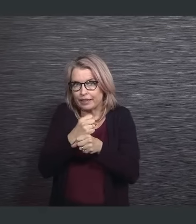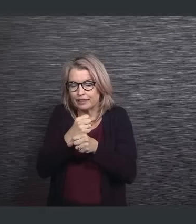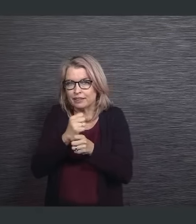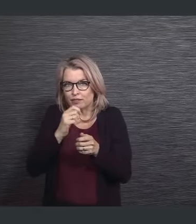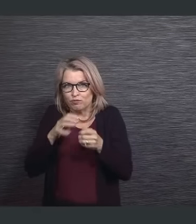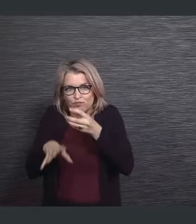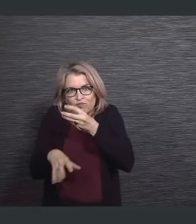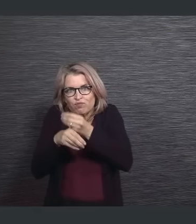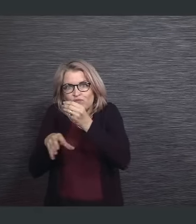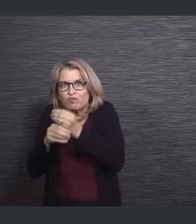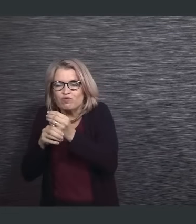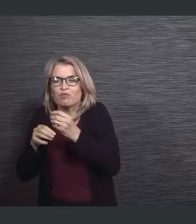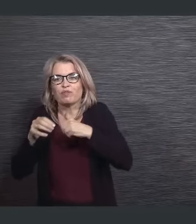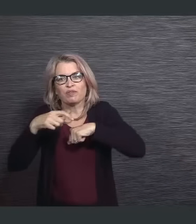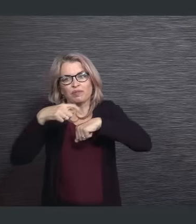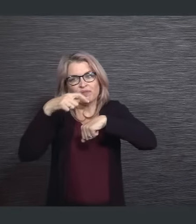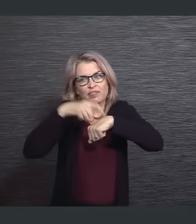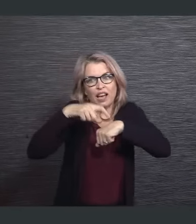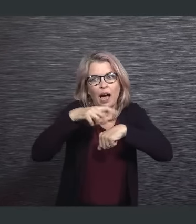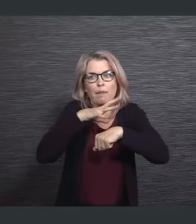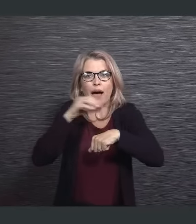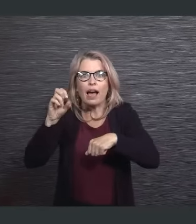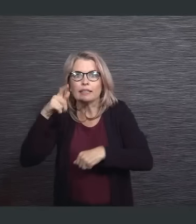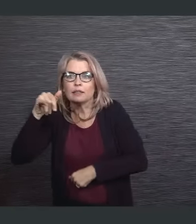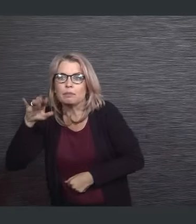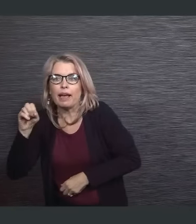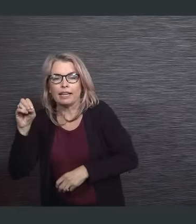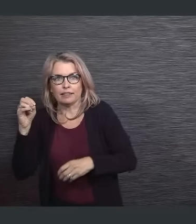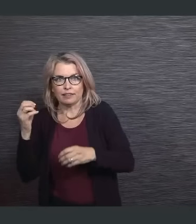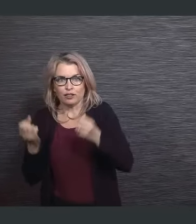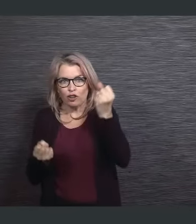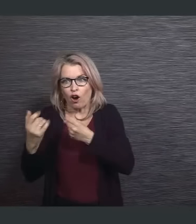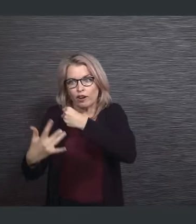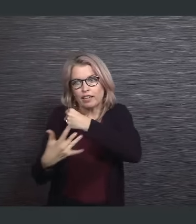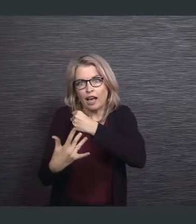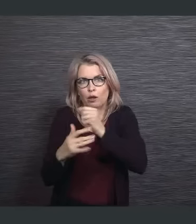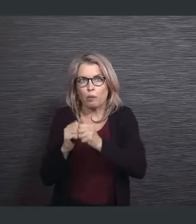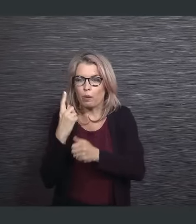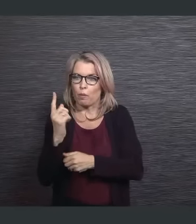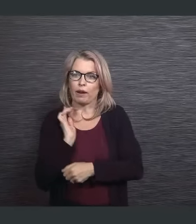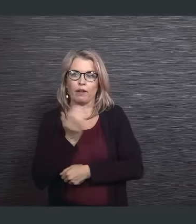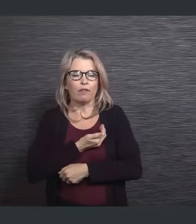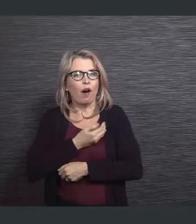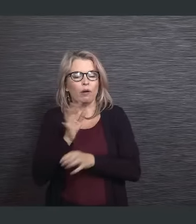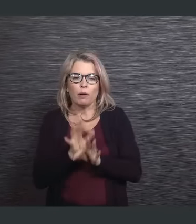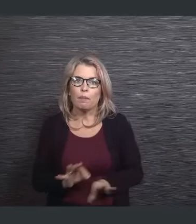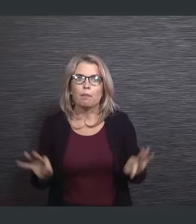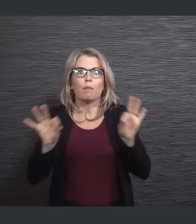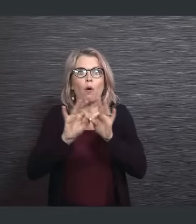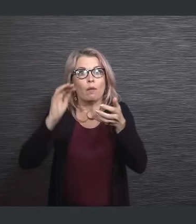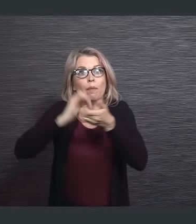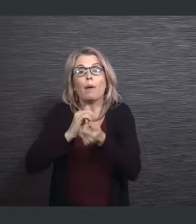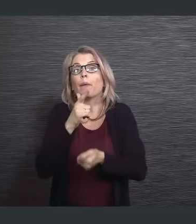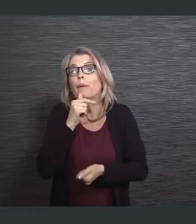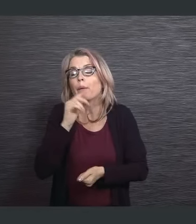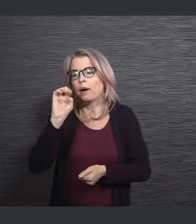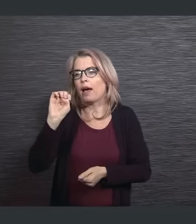and space for mobility experience with one of our key partners, Epic Games.